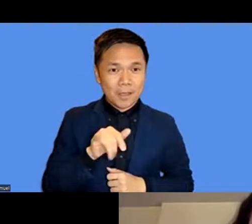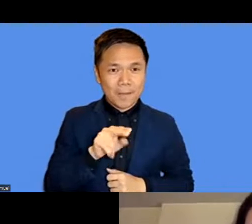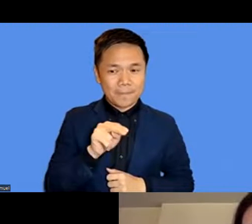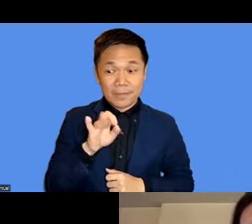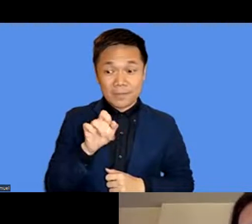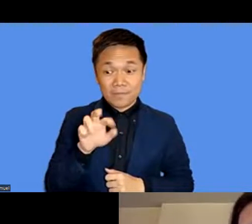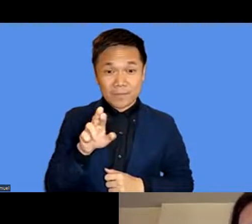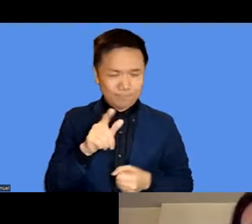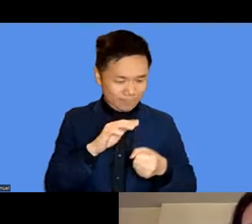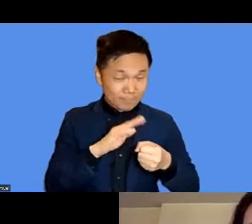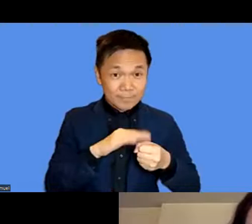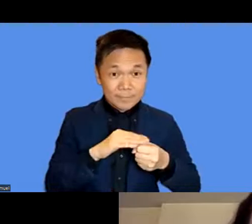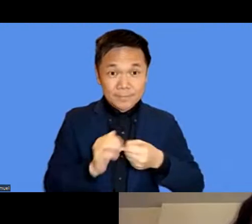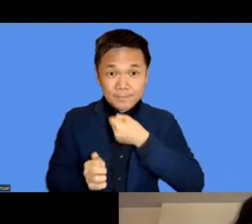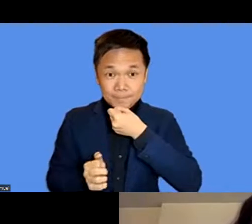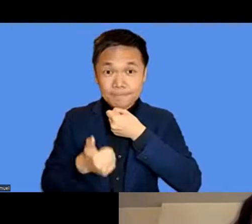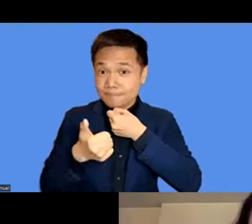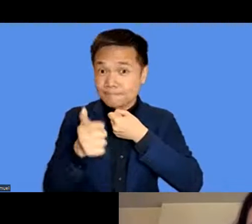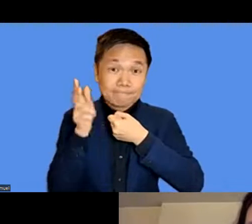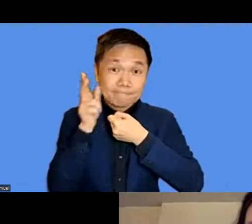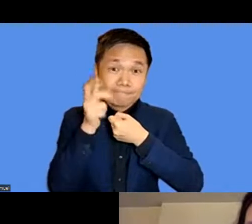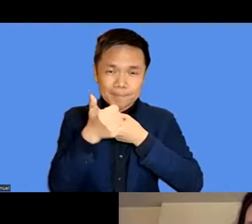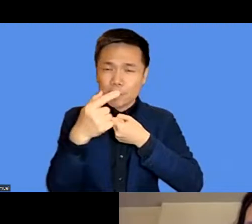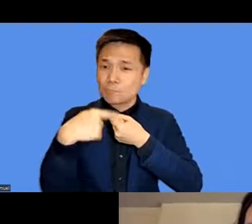So, there are no questions in the Q&A.